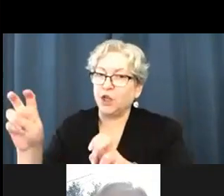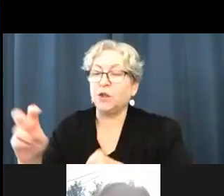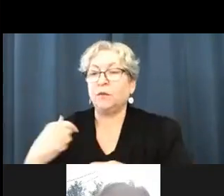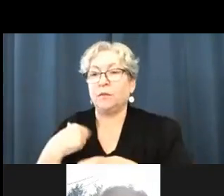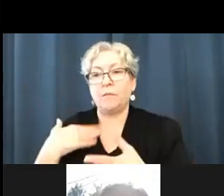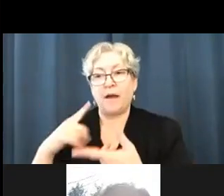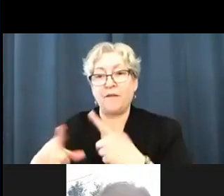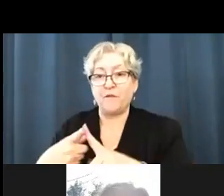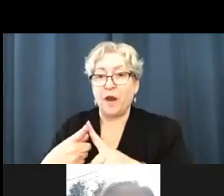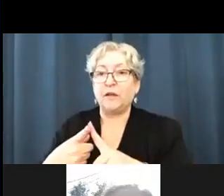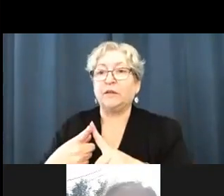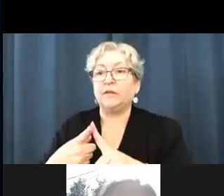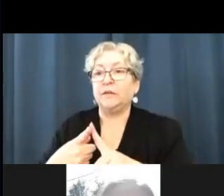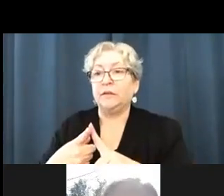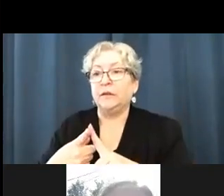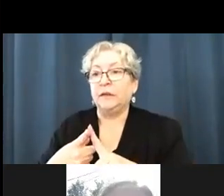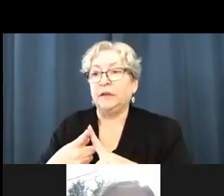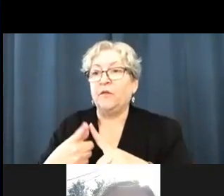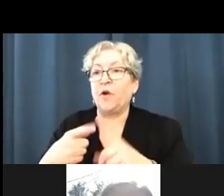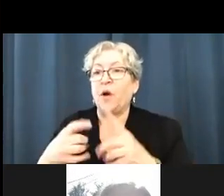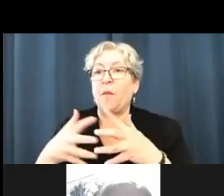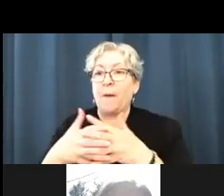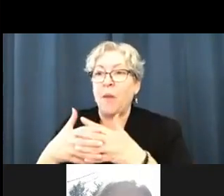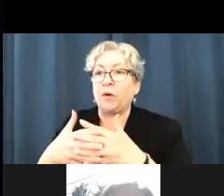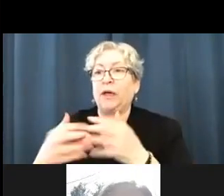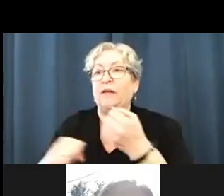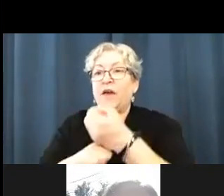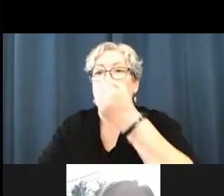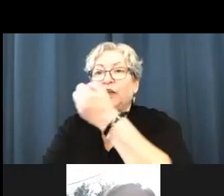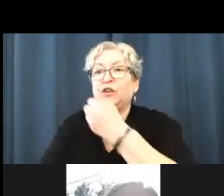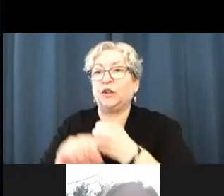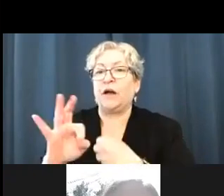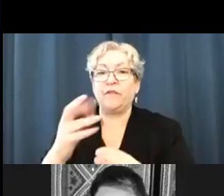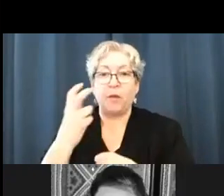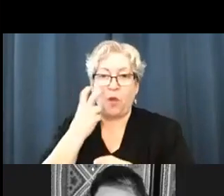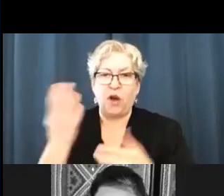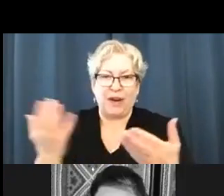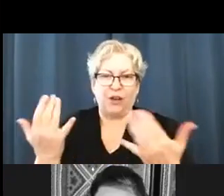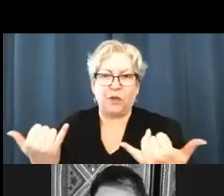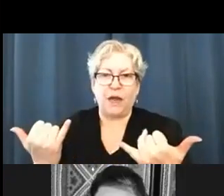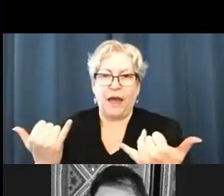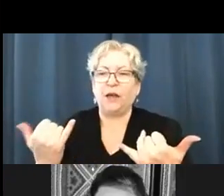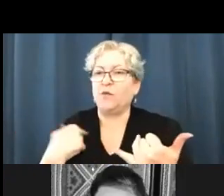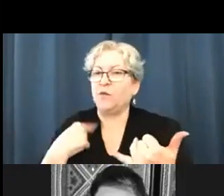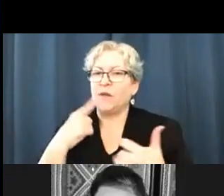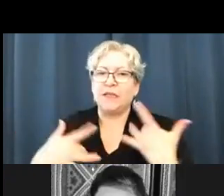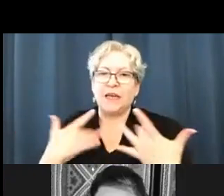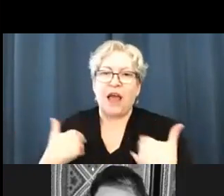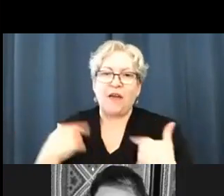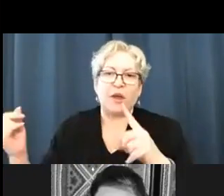from the American Foundation for the Blind and we are so excited to have this. So, welcome.